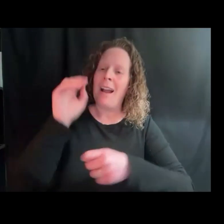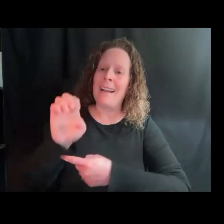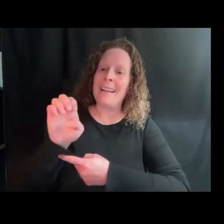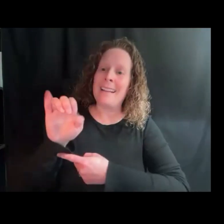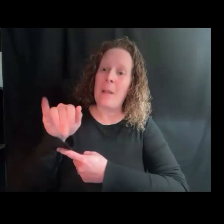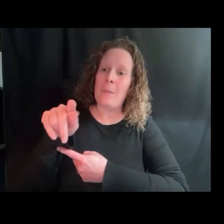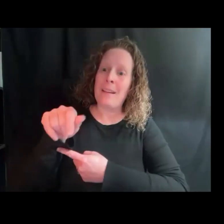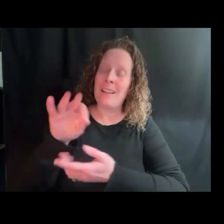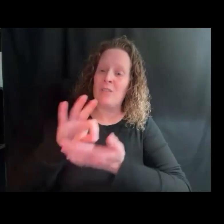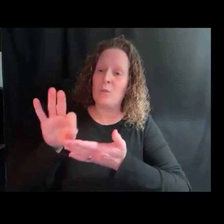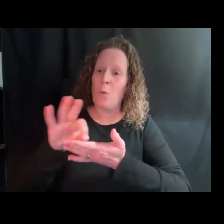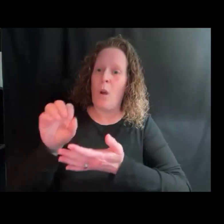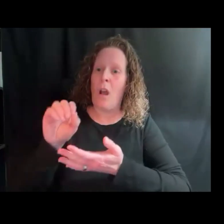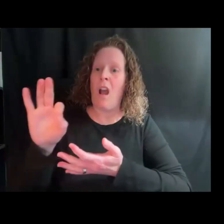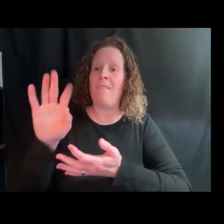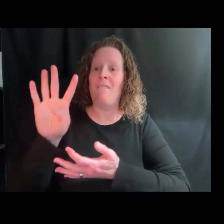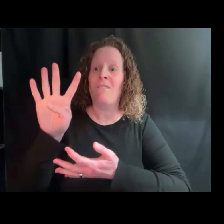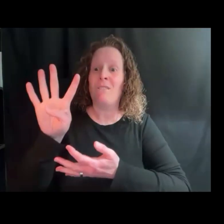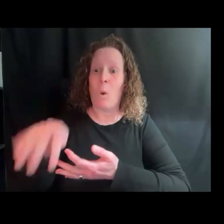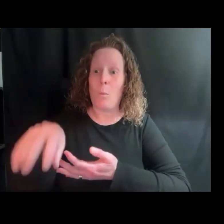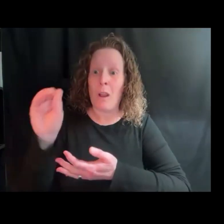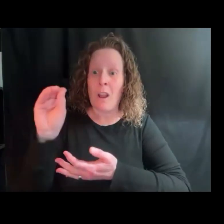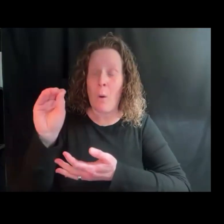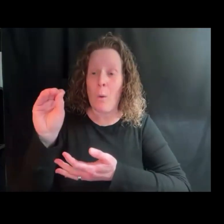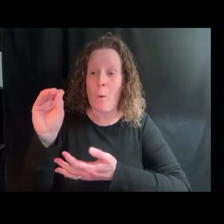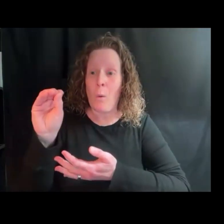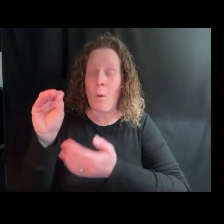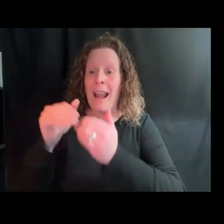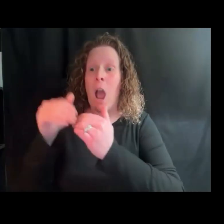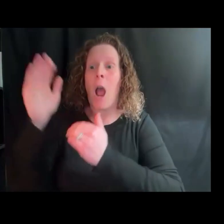possible. So that's why the EIPA scores of